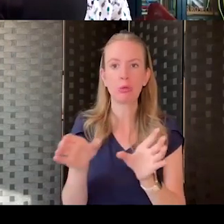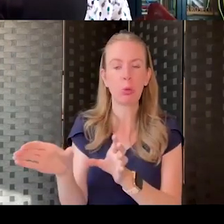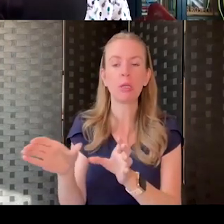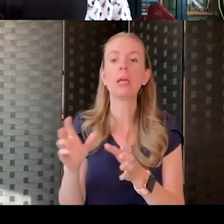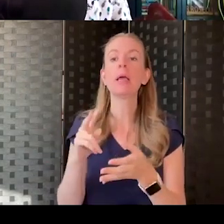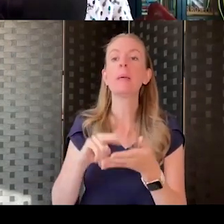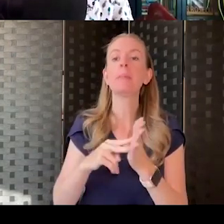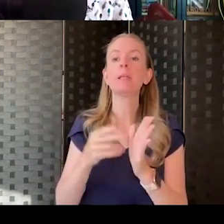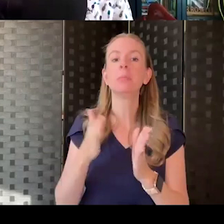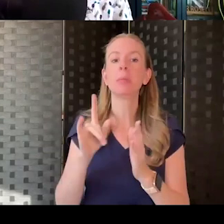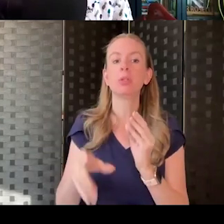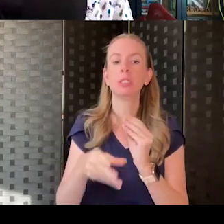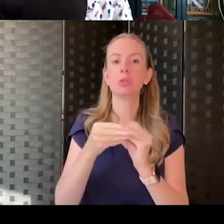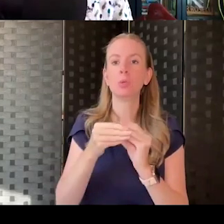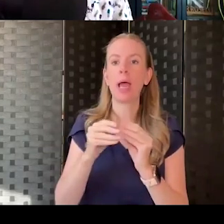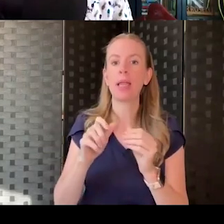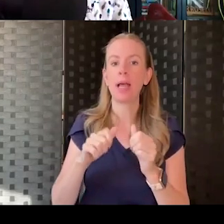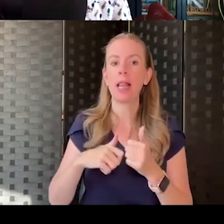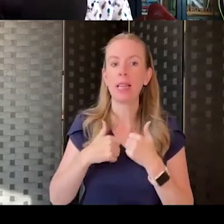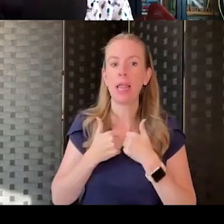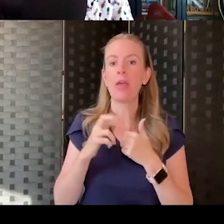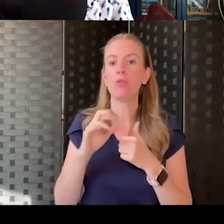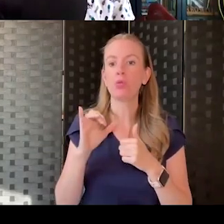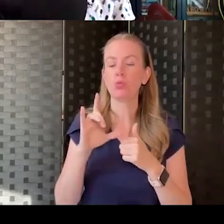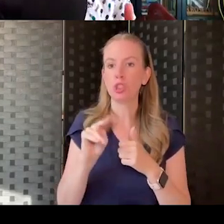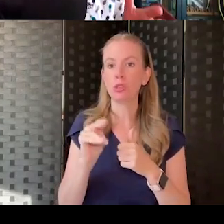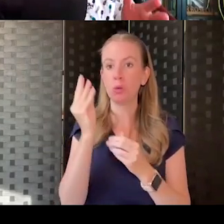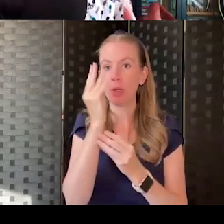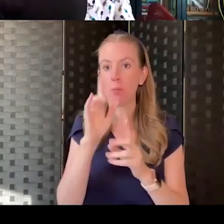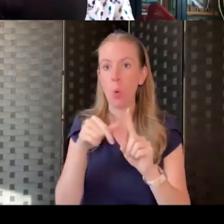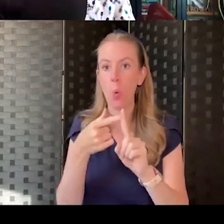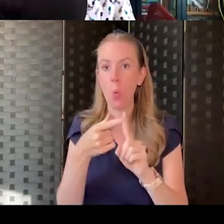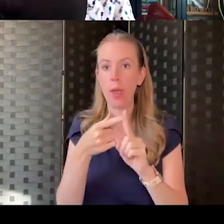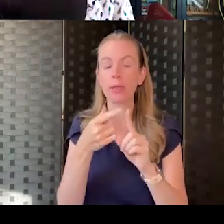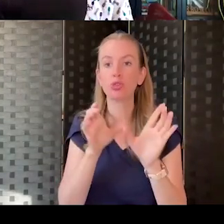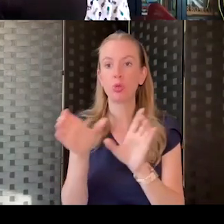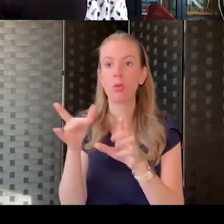add a live region to announcement sorting has happened. My demo allows you to set the live